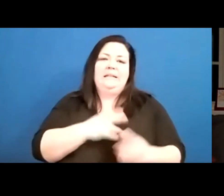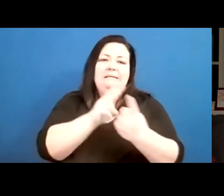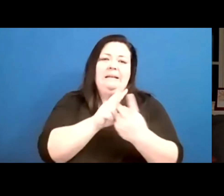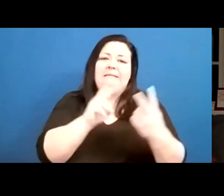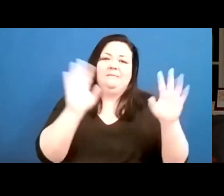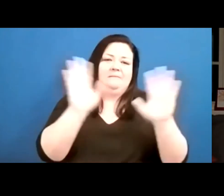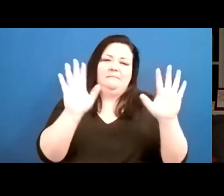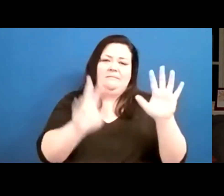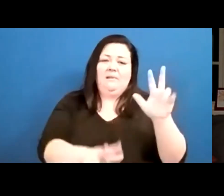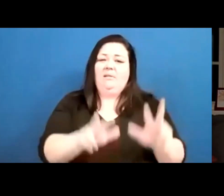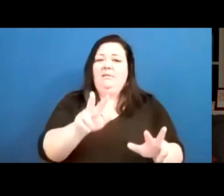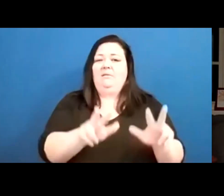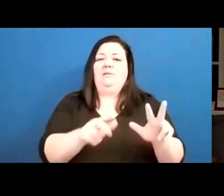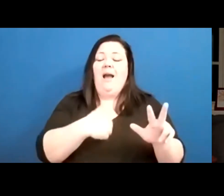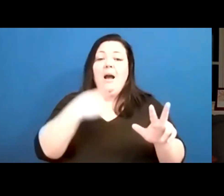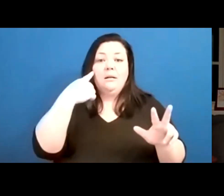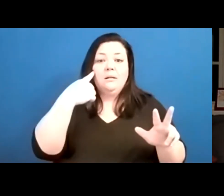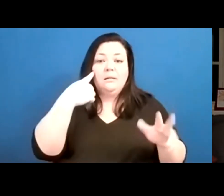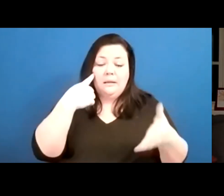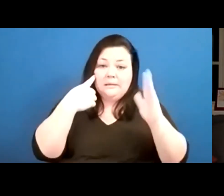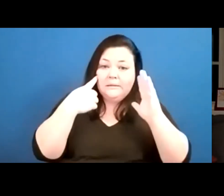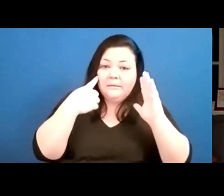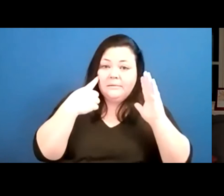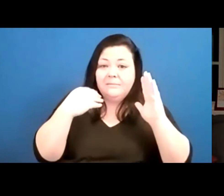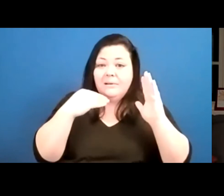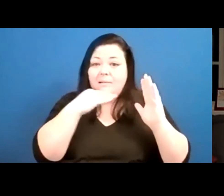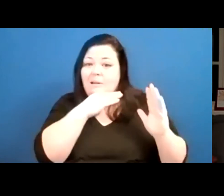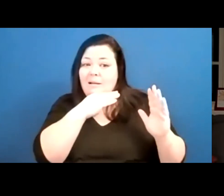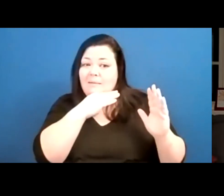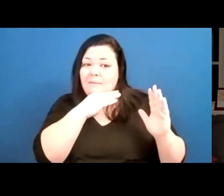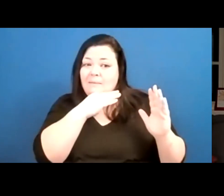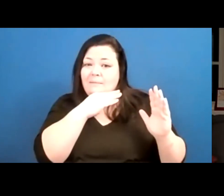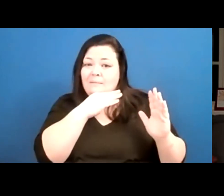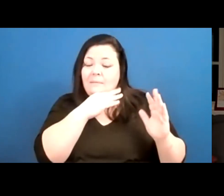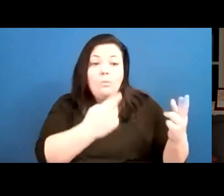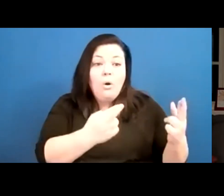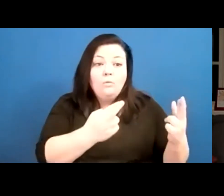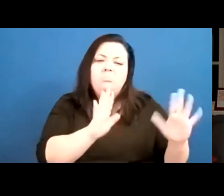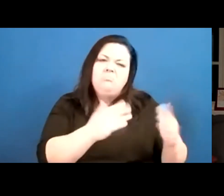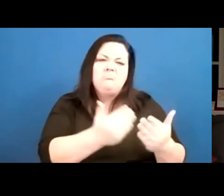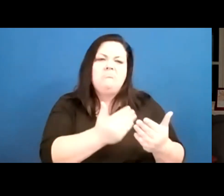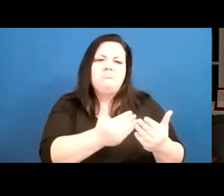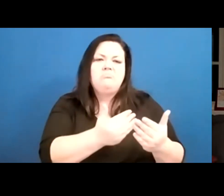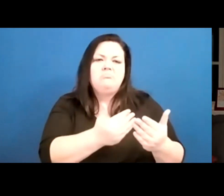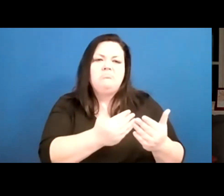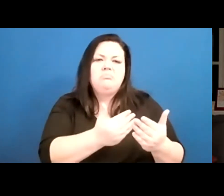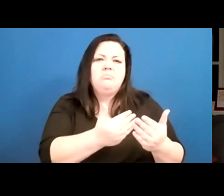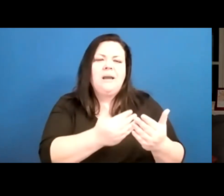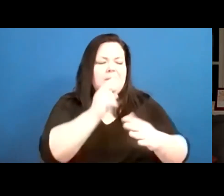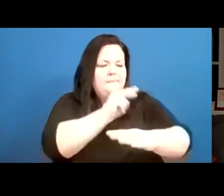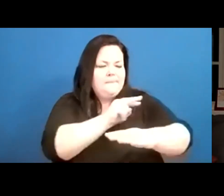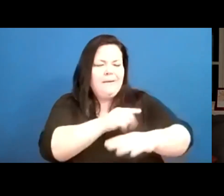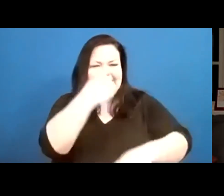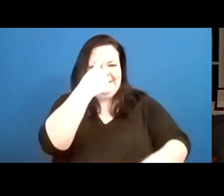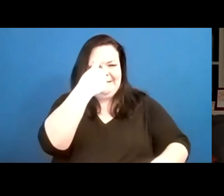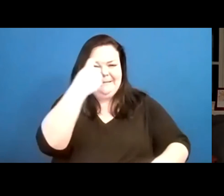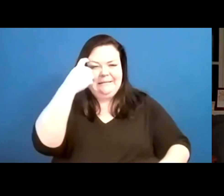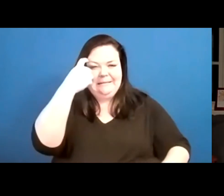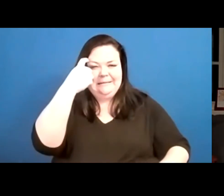awk chuck, i hear. i listen. i lie. not bros but close. i memorize every inch of your arms,